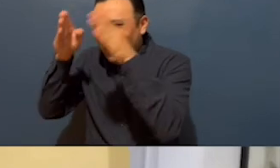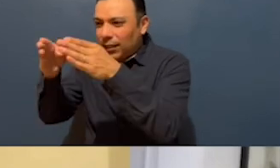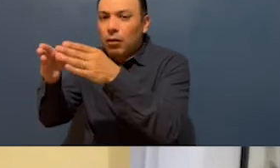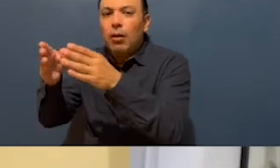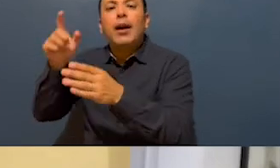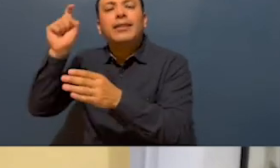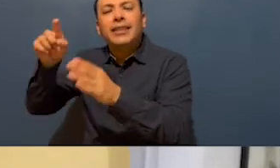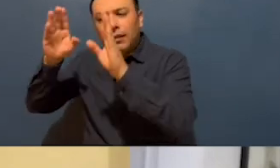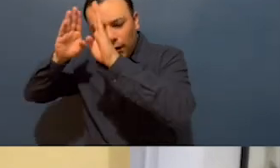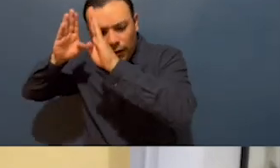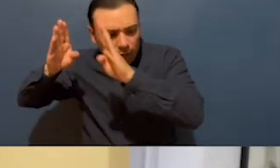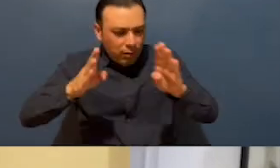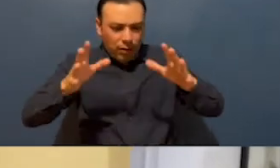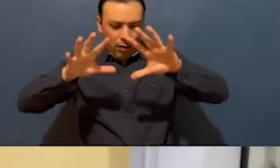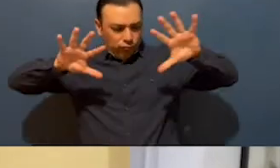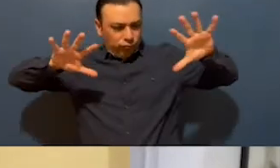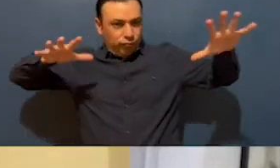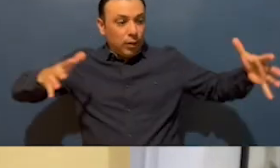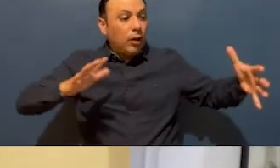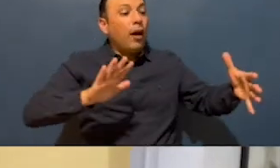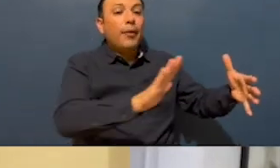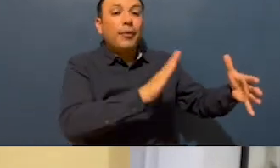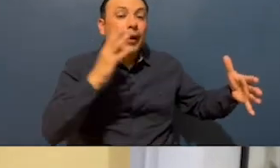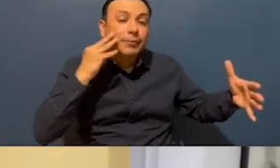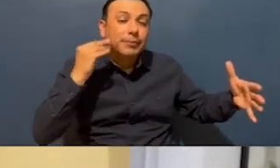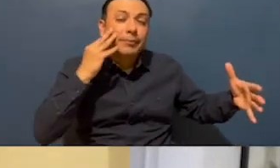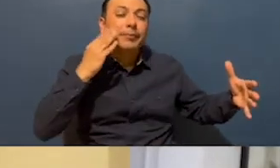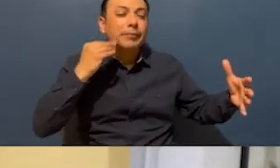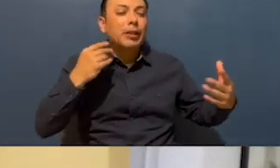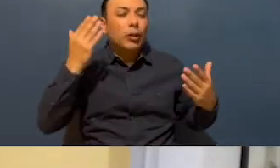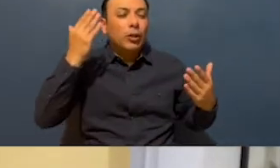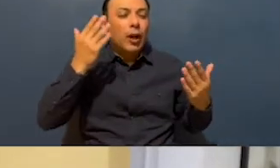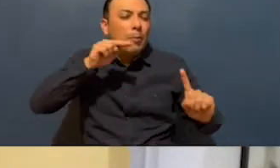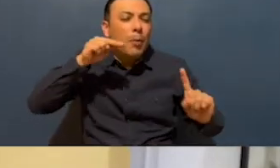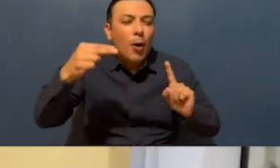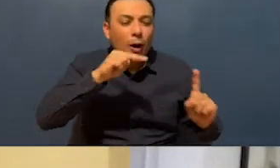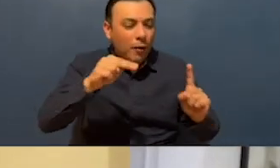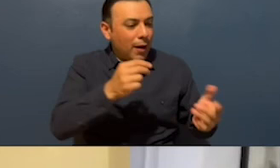and that their experiences can be a part of the conversation when we're creating policy,